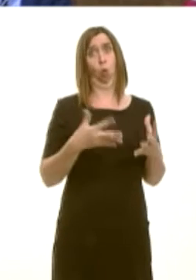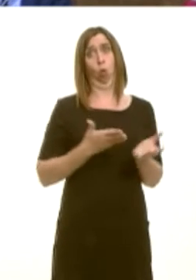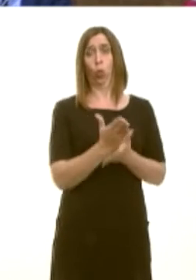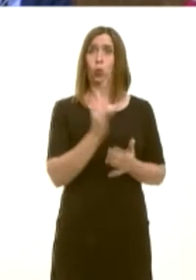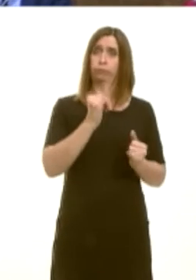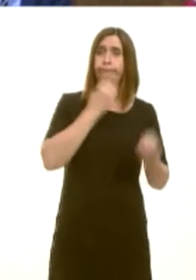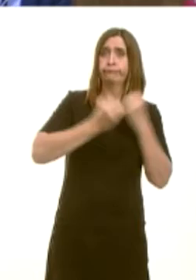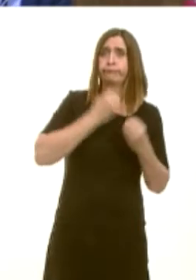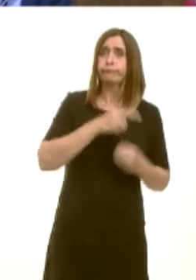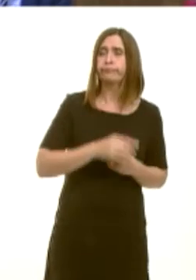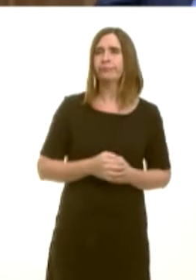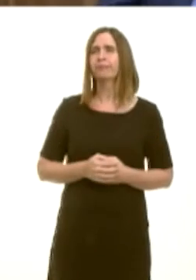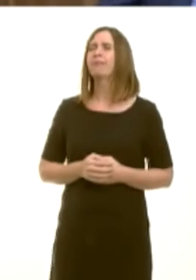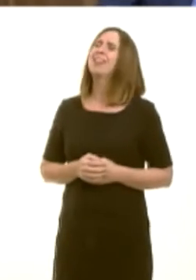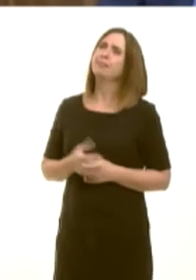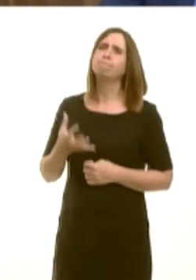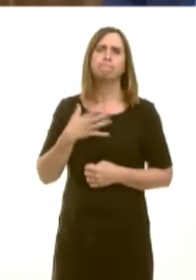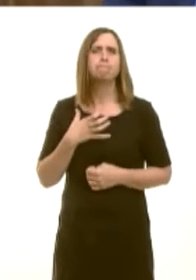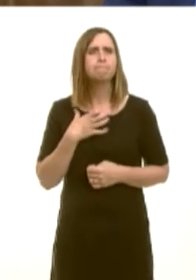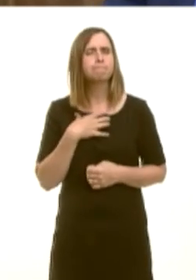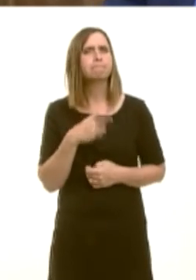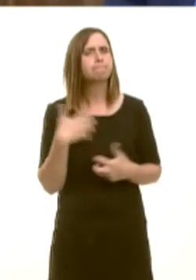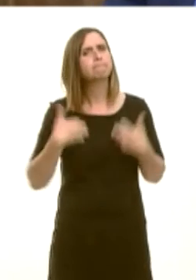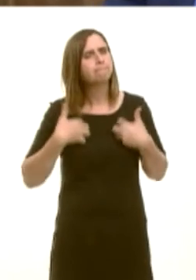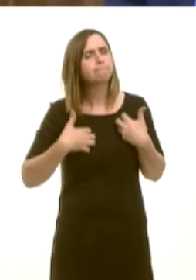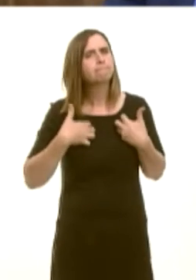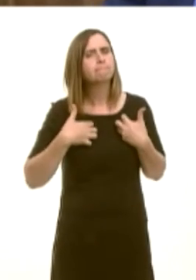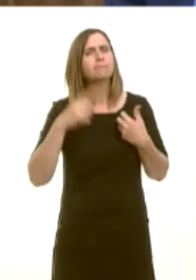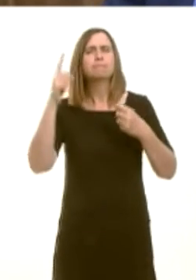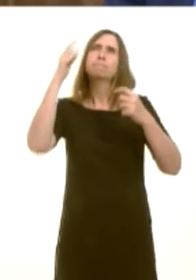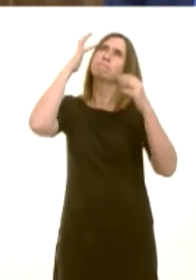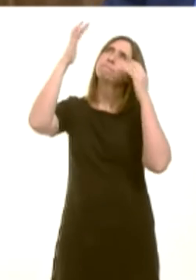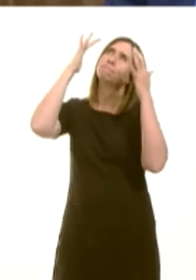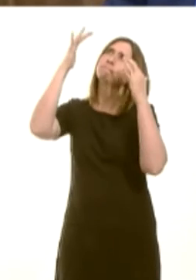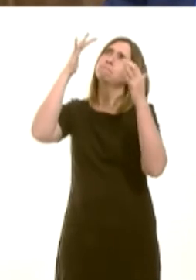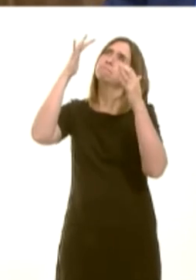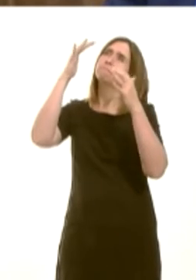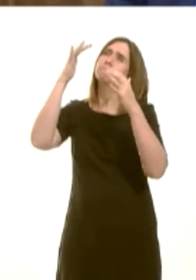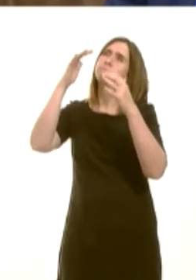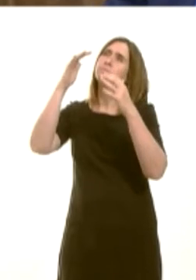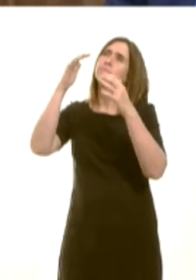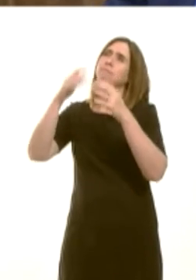on this. I think there are always difficulties in hypothecating a tax in this way, because